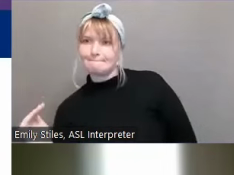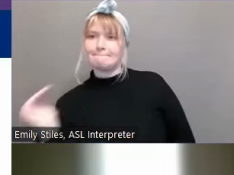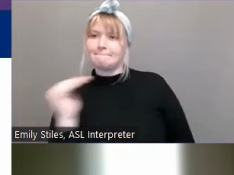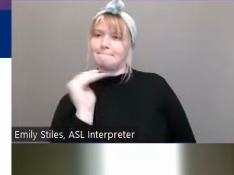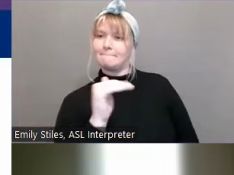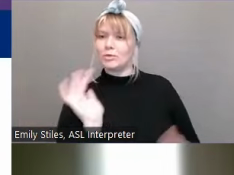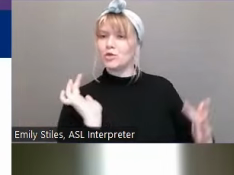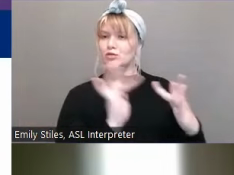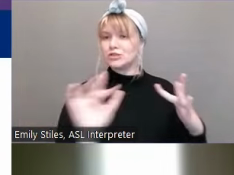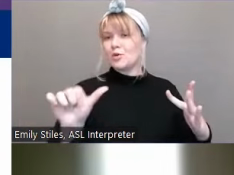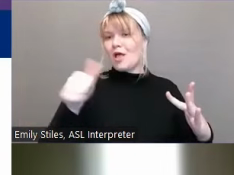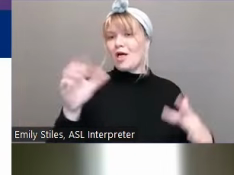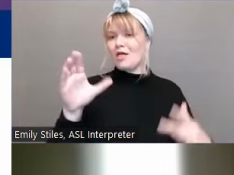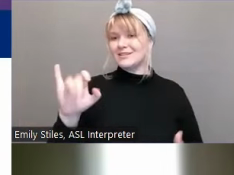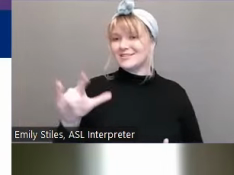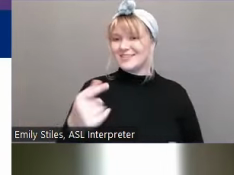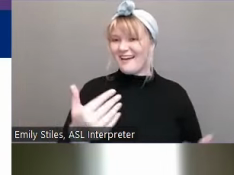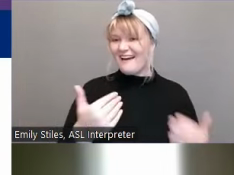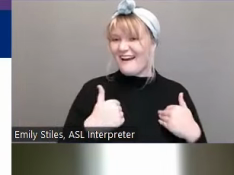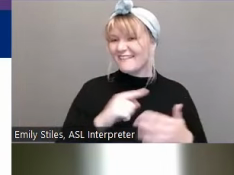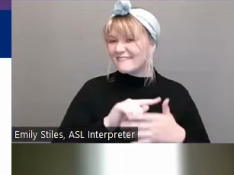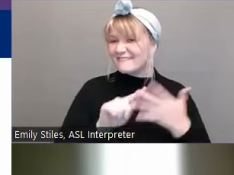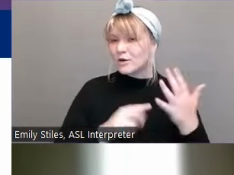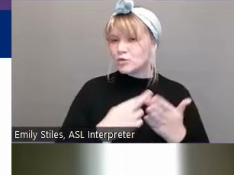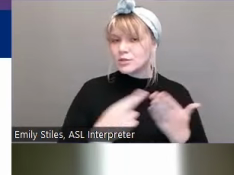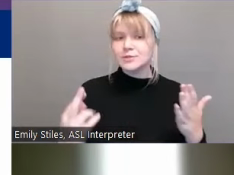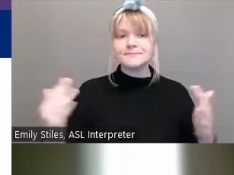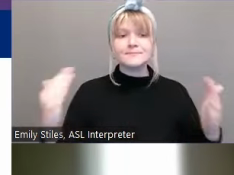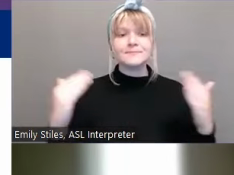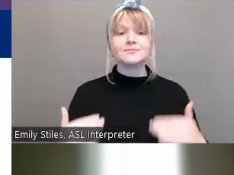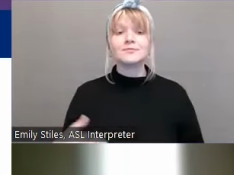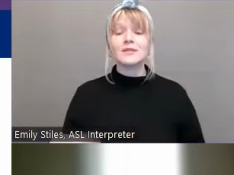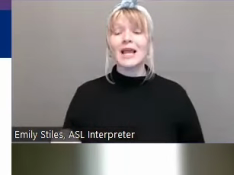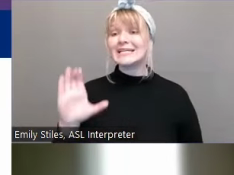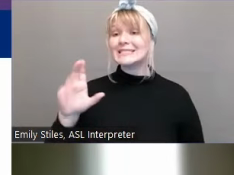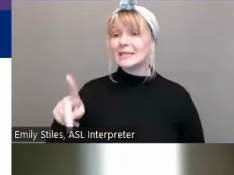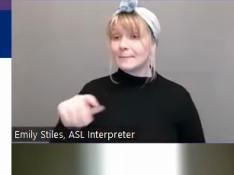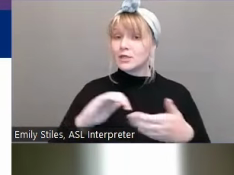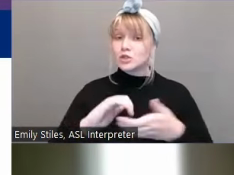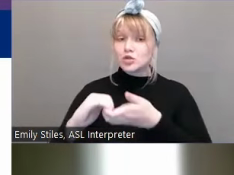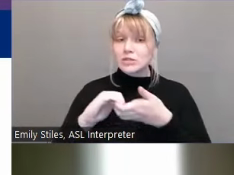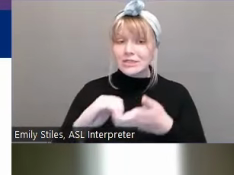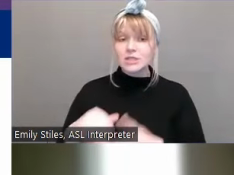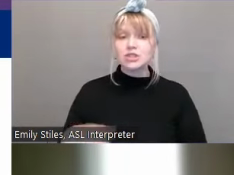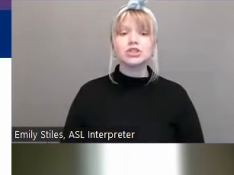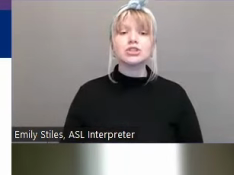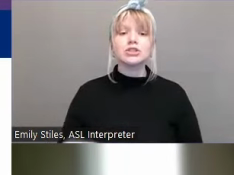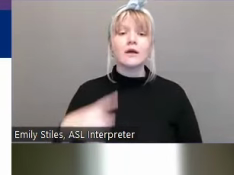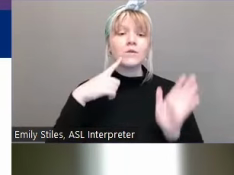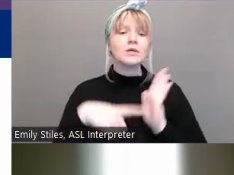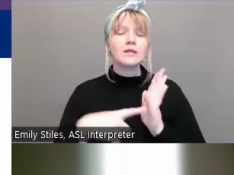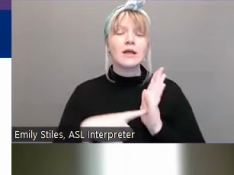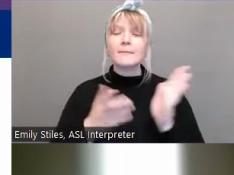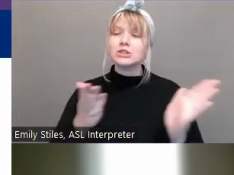Three are human services agencies such as cerebral palsy associations. We have one that is a wraparound service-based agency.